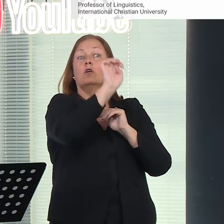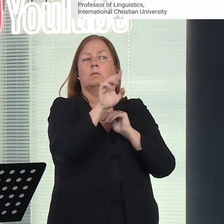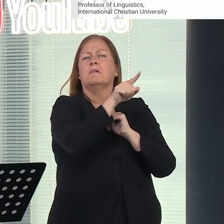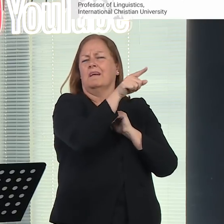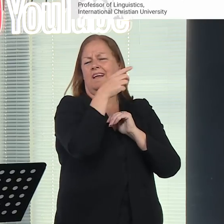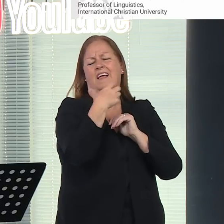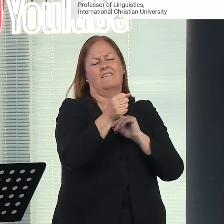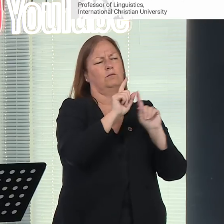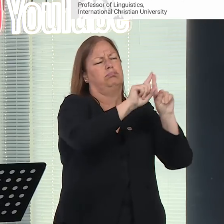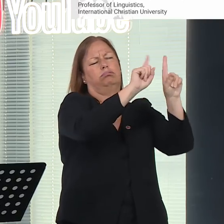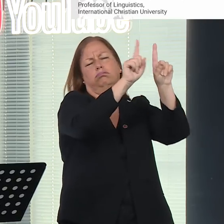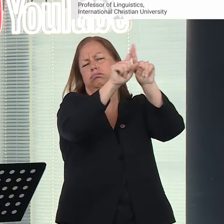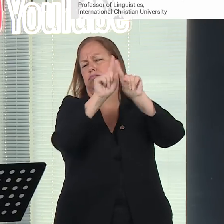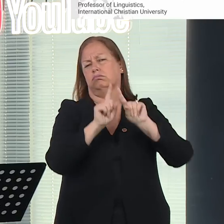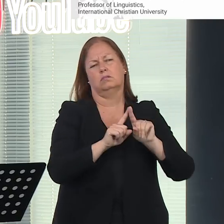We have many models for good questions